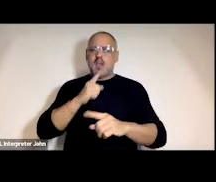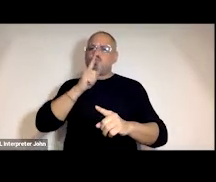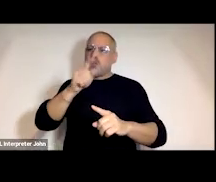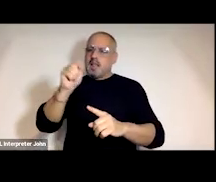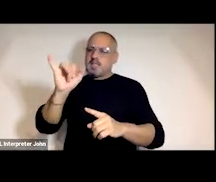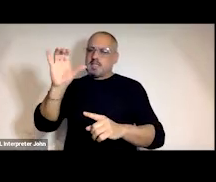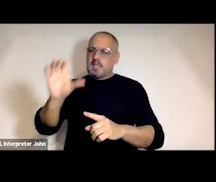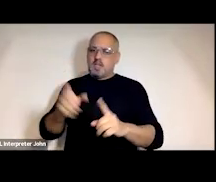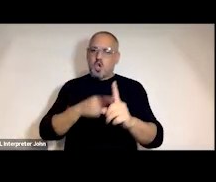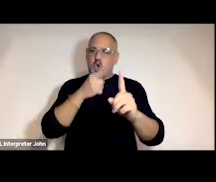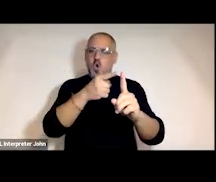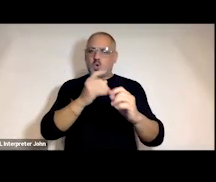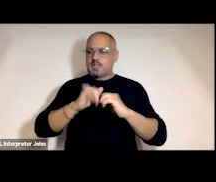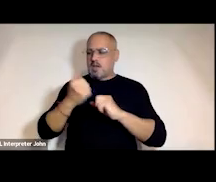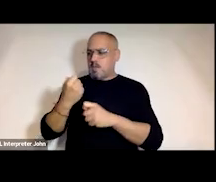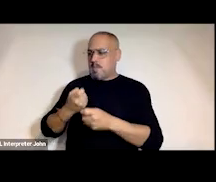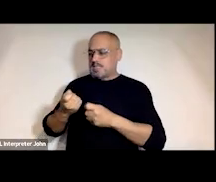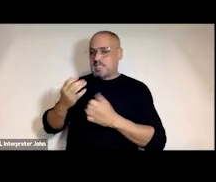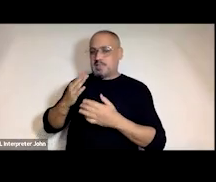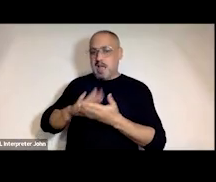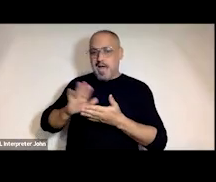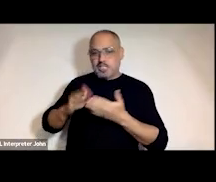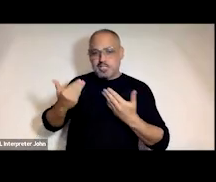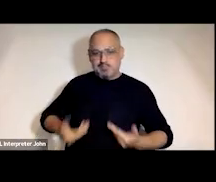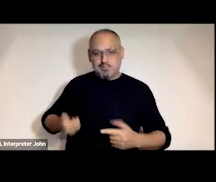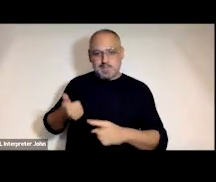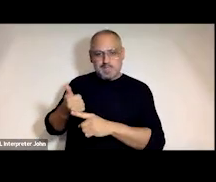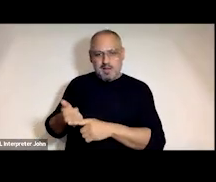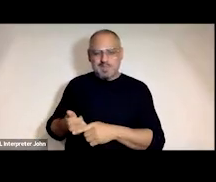How are they able to manage their hygiene? All those things that influence